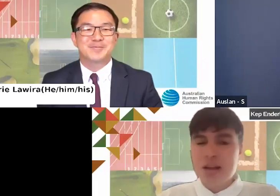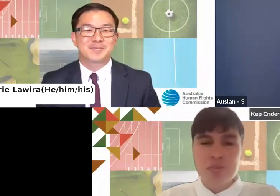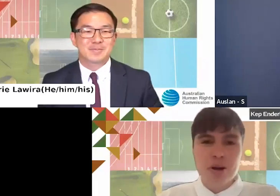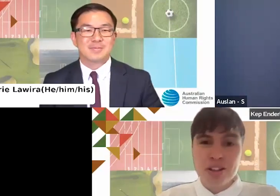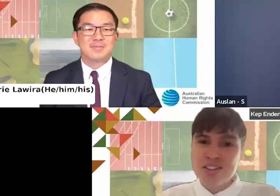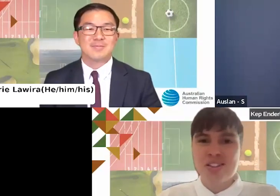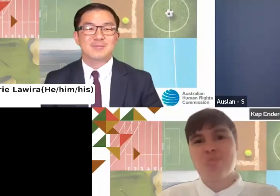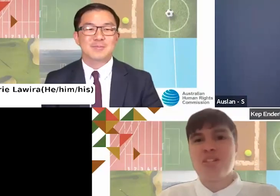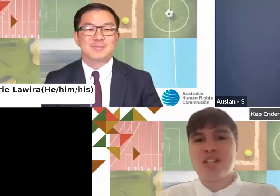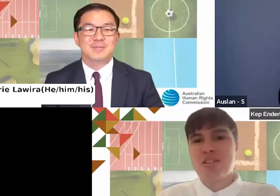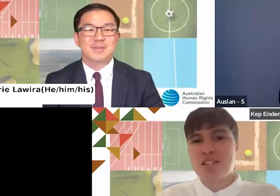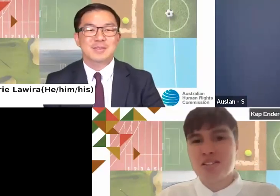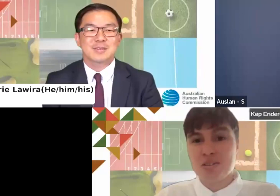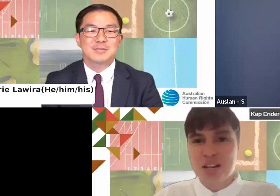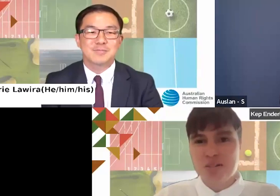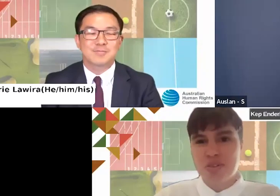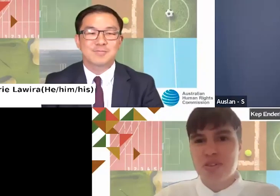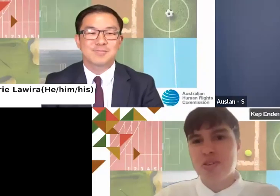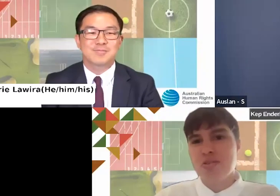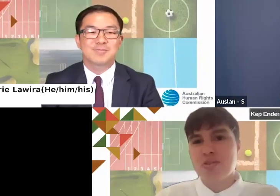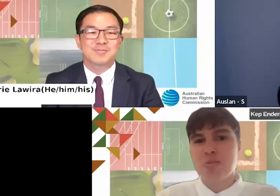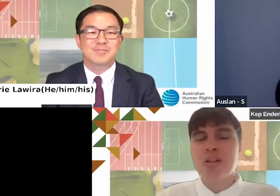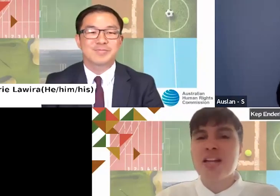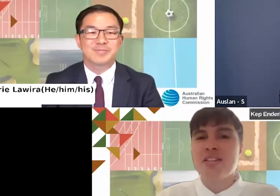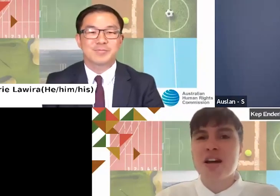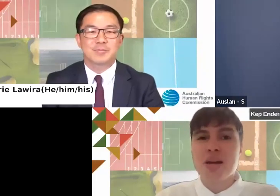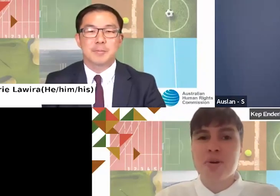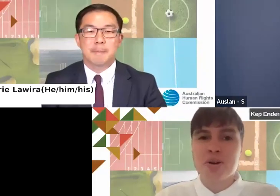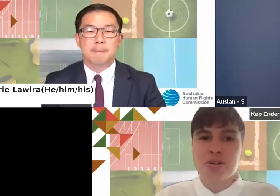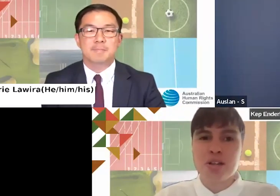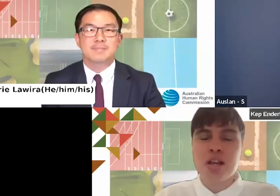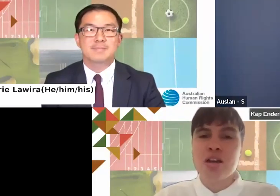and I'm honored to be sharing this oration with you from the place I am on,